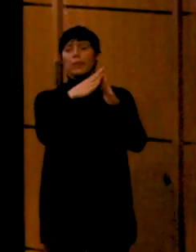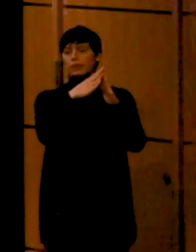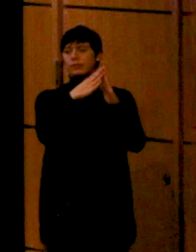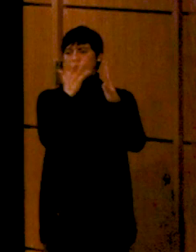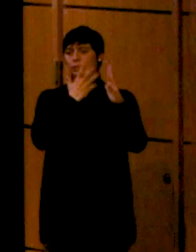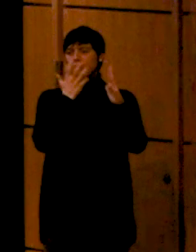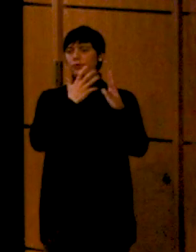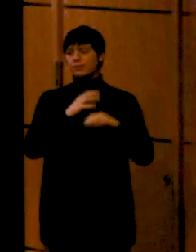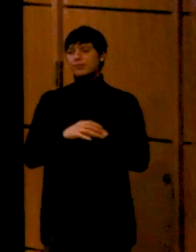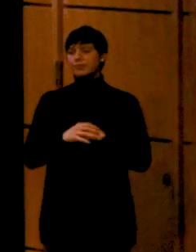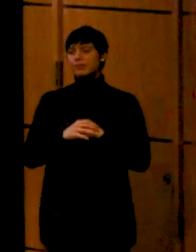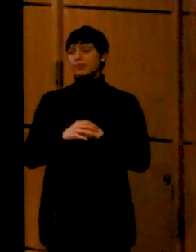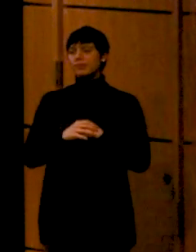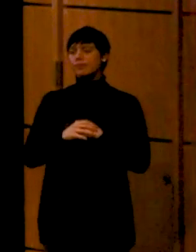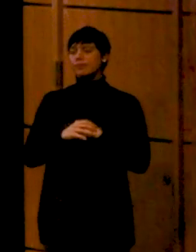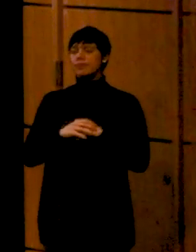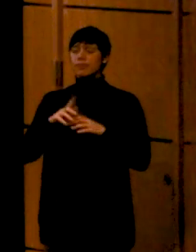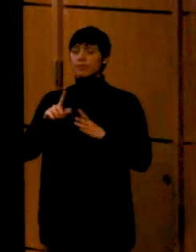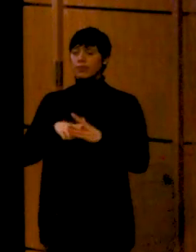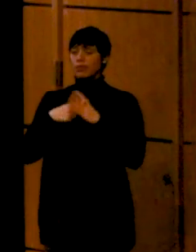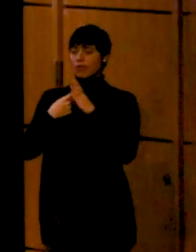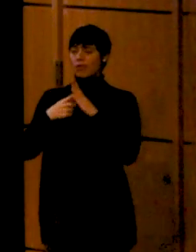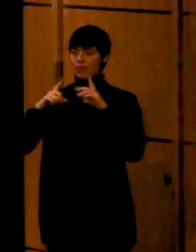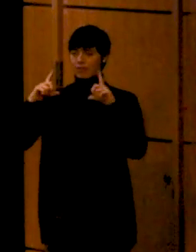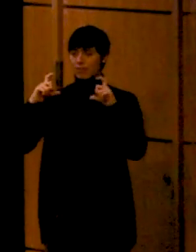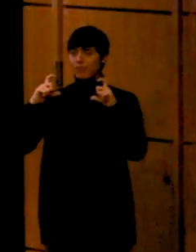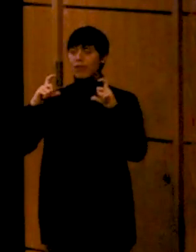The genesis of this exhibition came from a discussion over five years ago whereby the